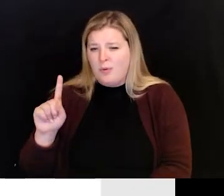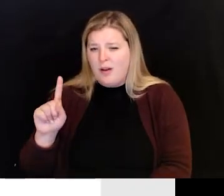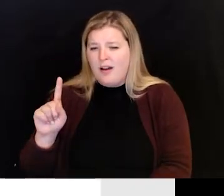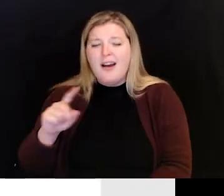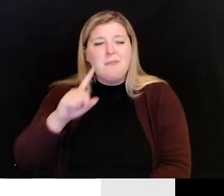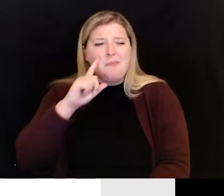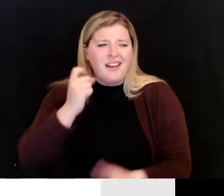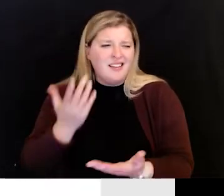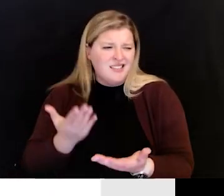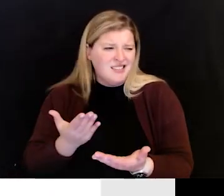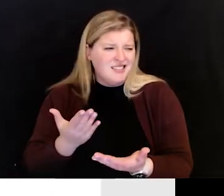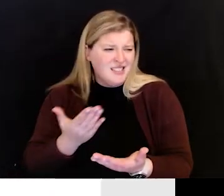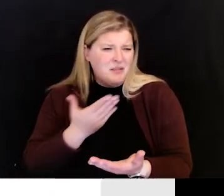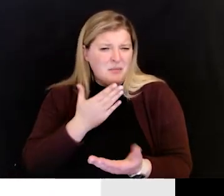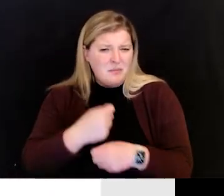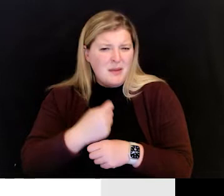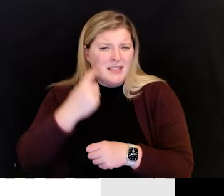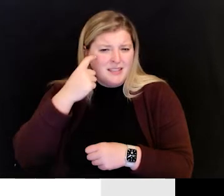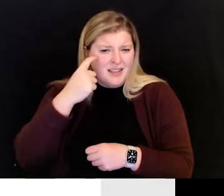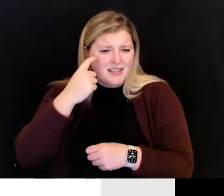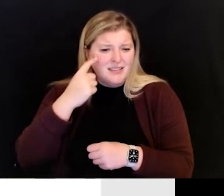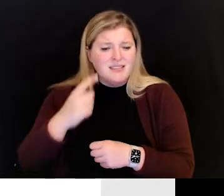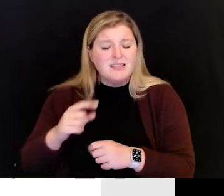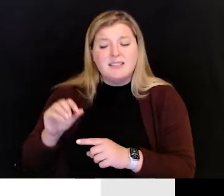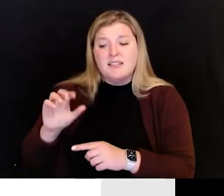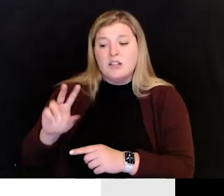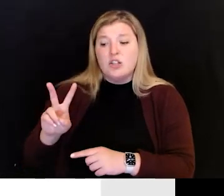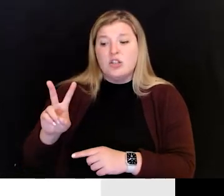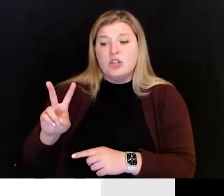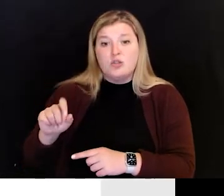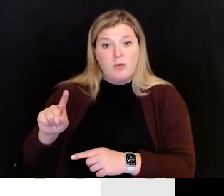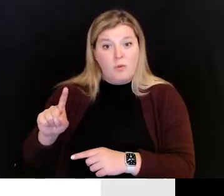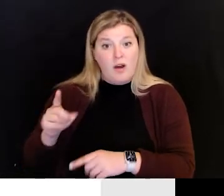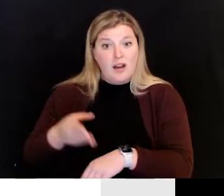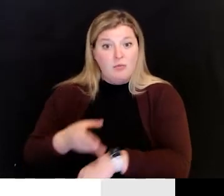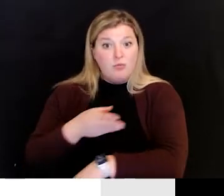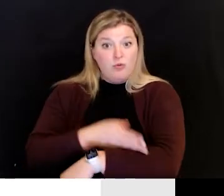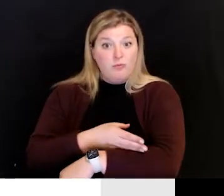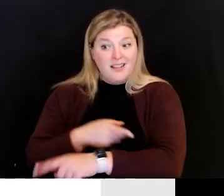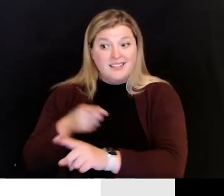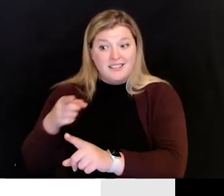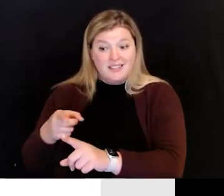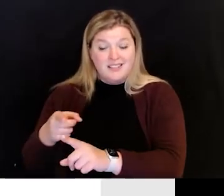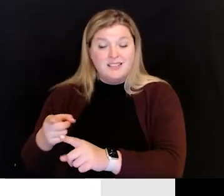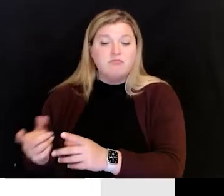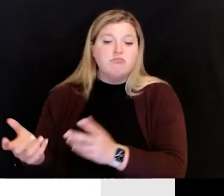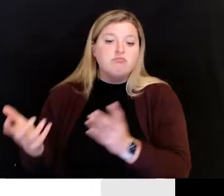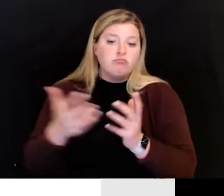The improvements that came in 2.1 applied to us. We knew it was the most recent thing,